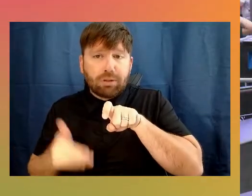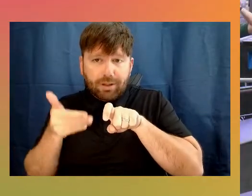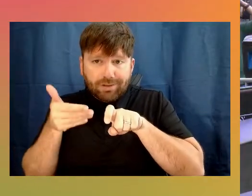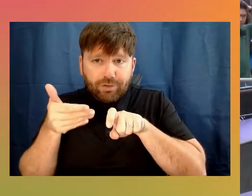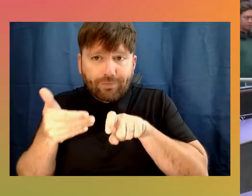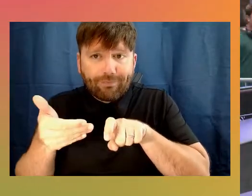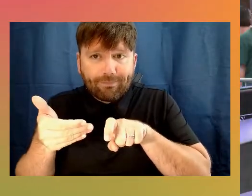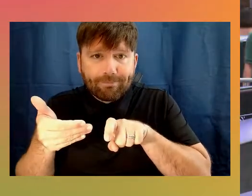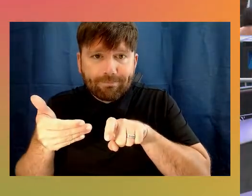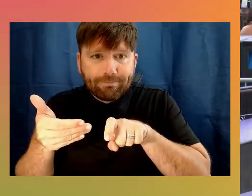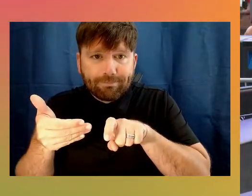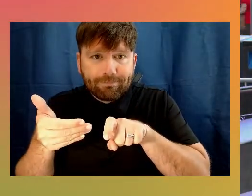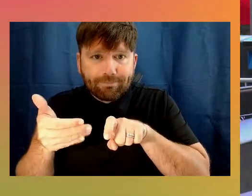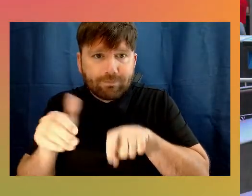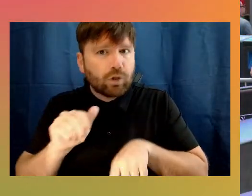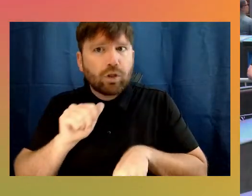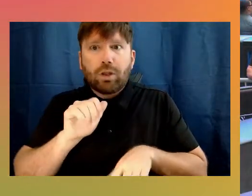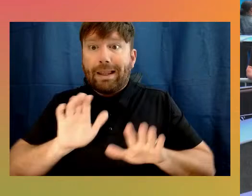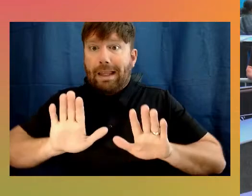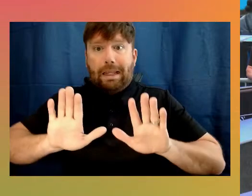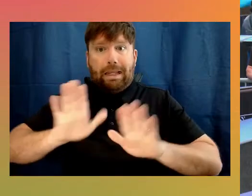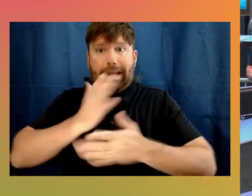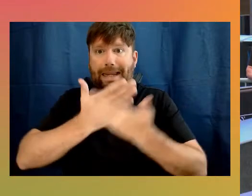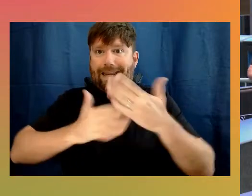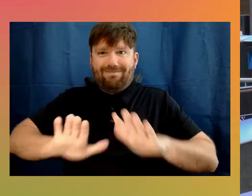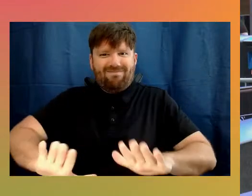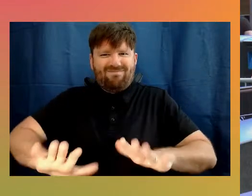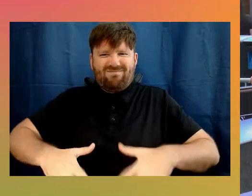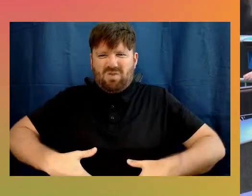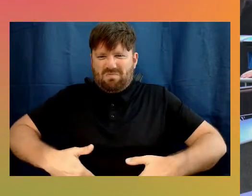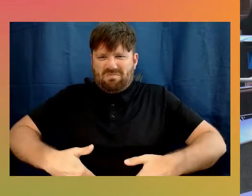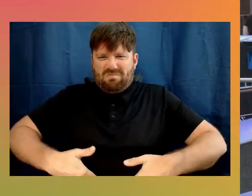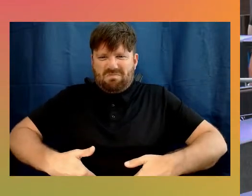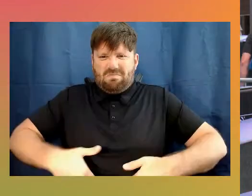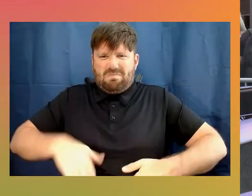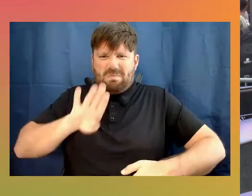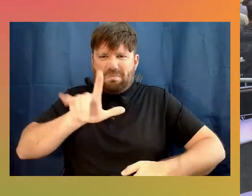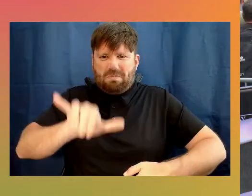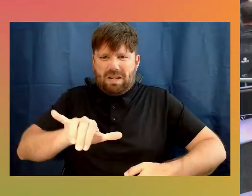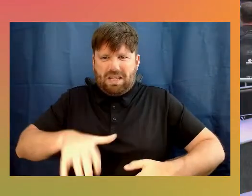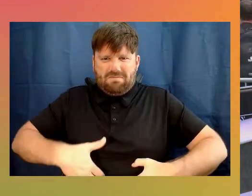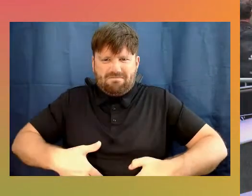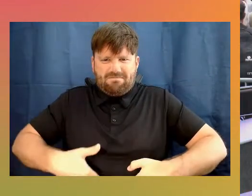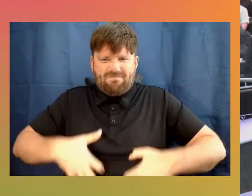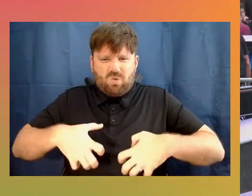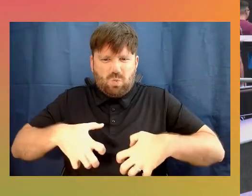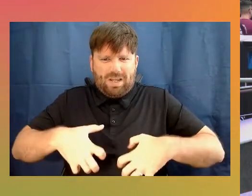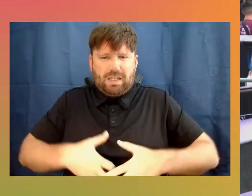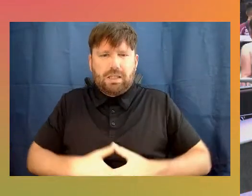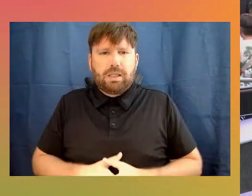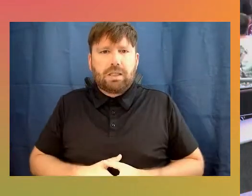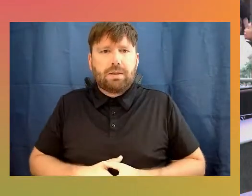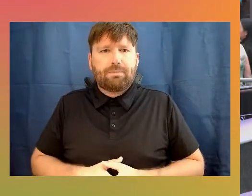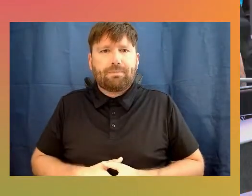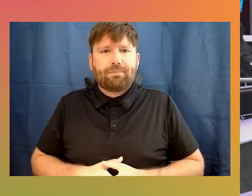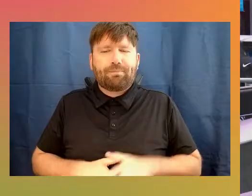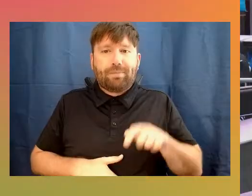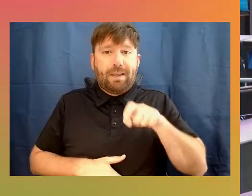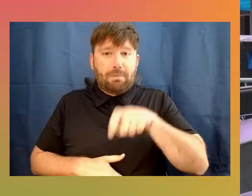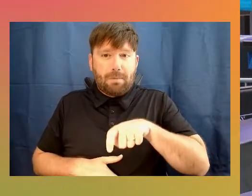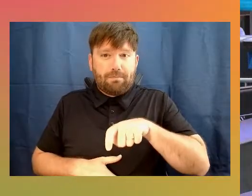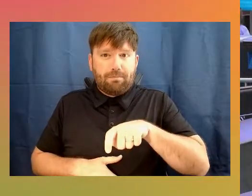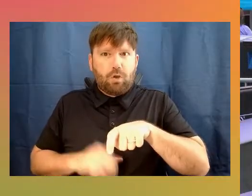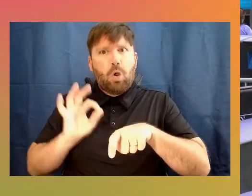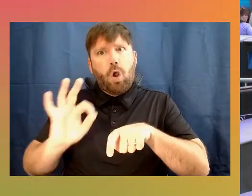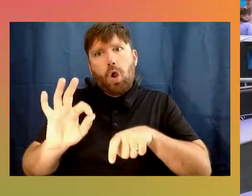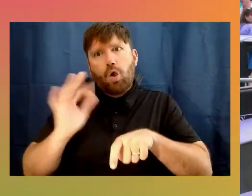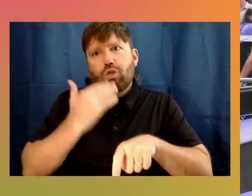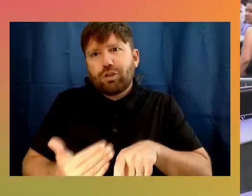SQUARE OFF THE HIPS.